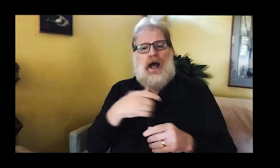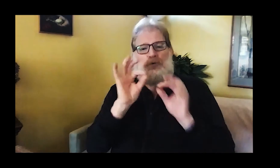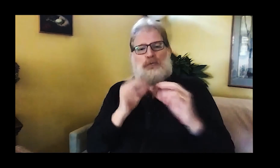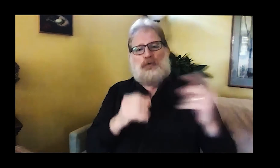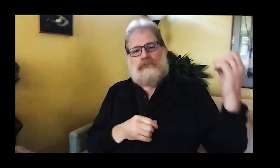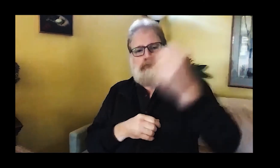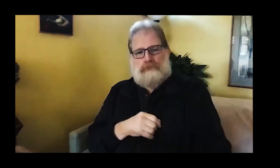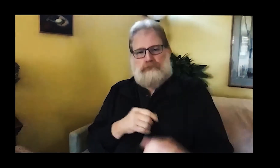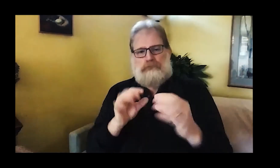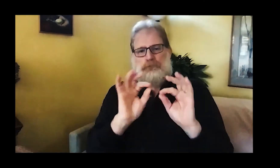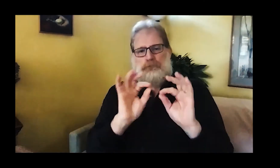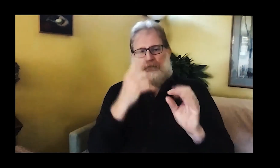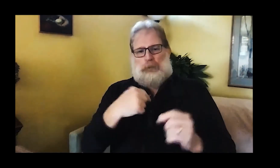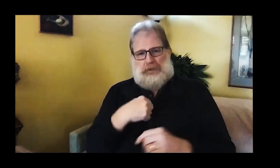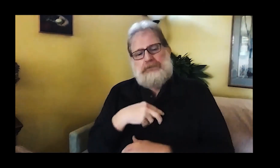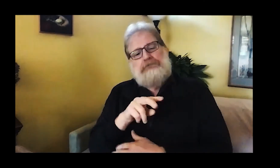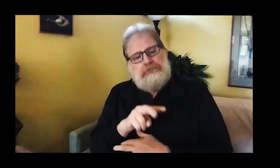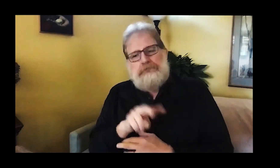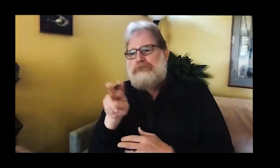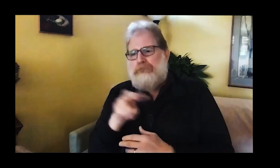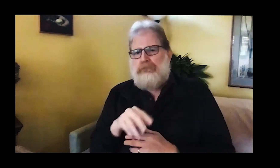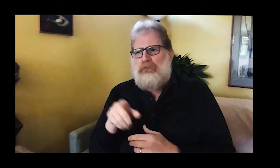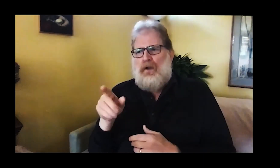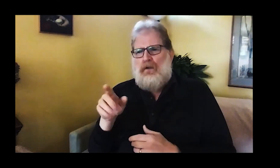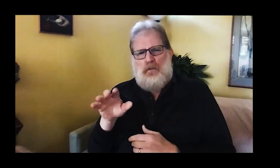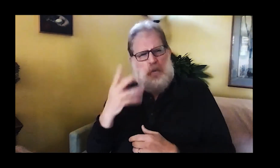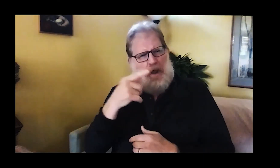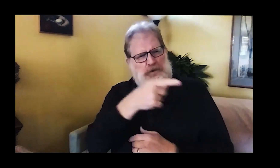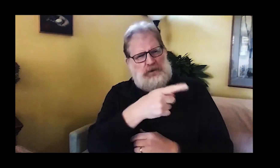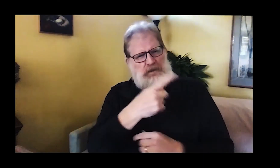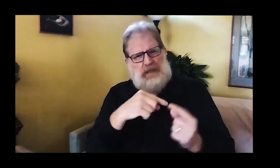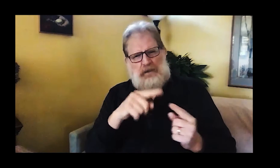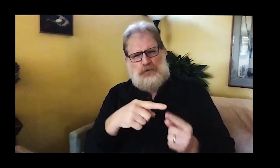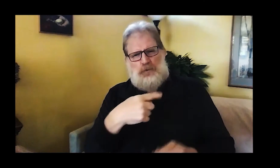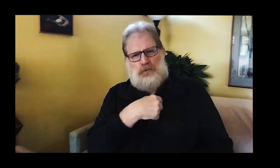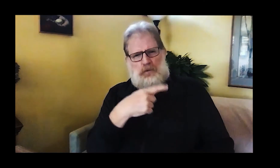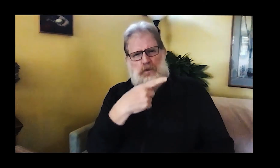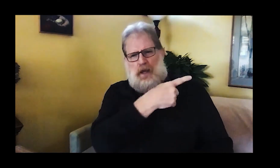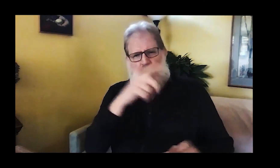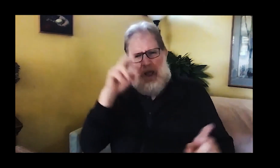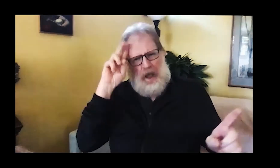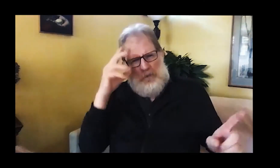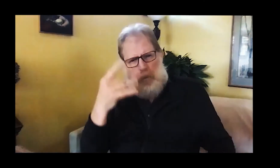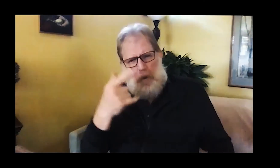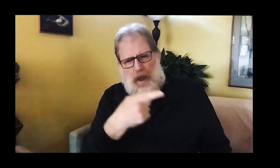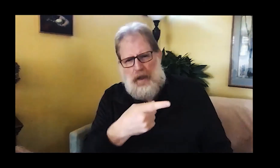an interpreter there with me interpreting and someone said why are they signing to you, Howie?